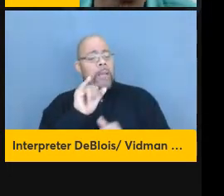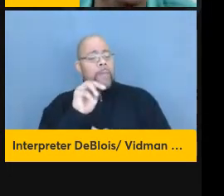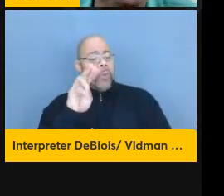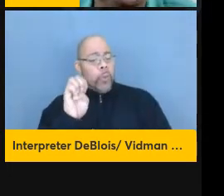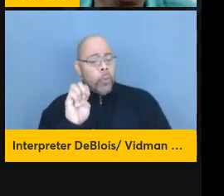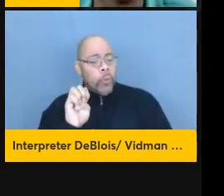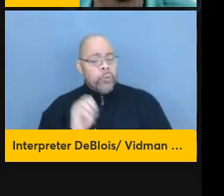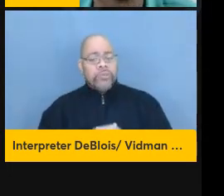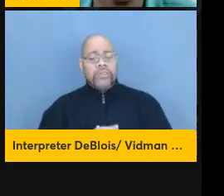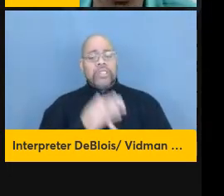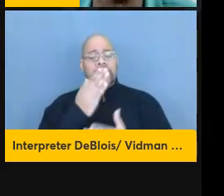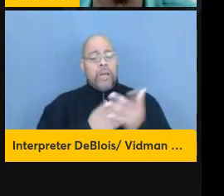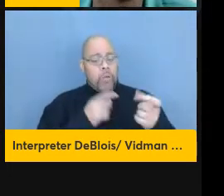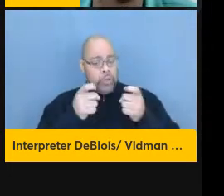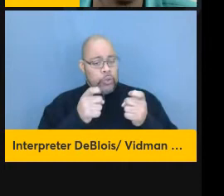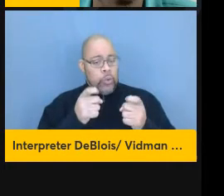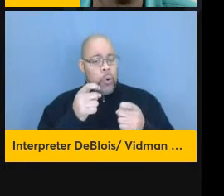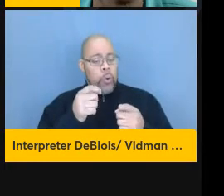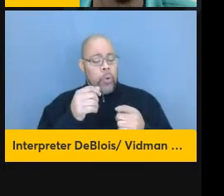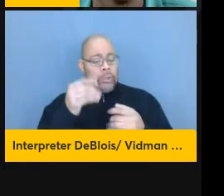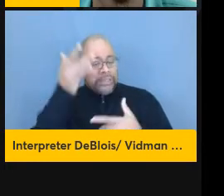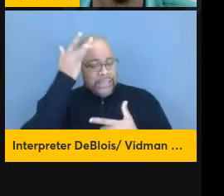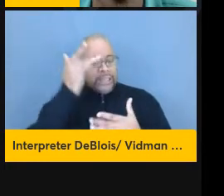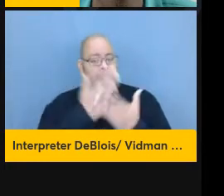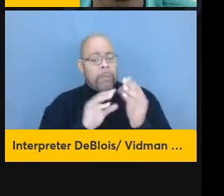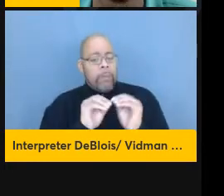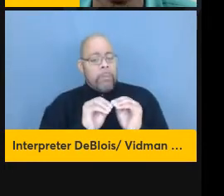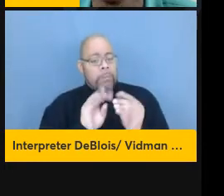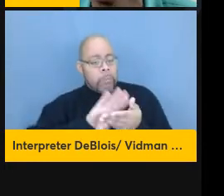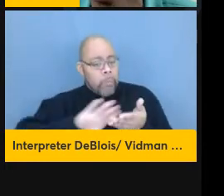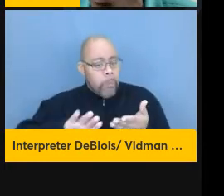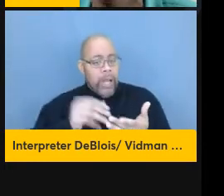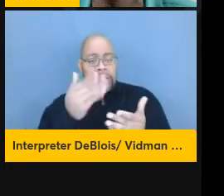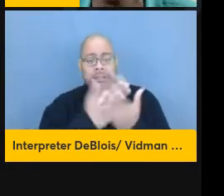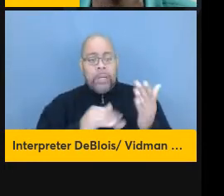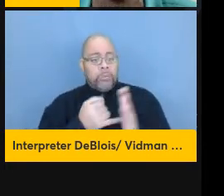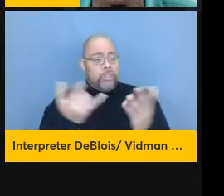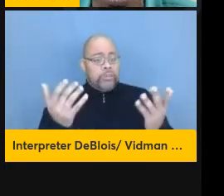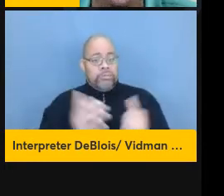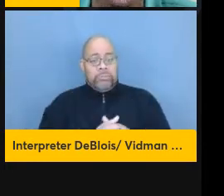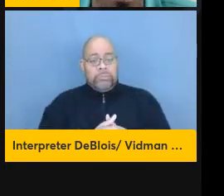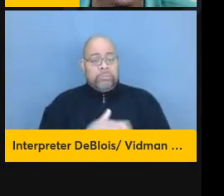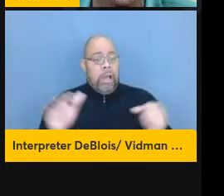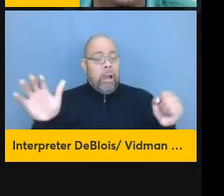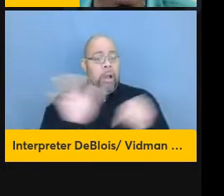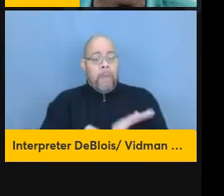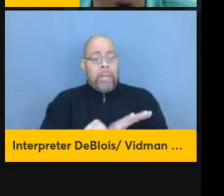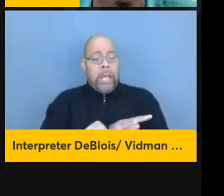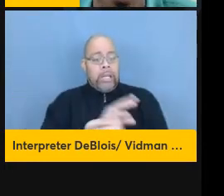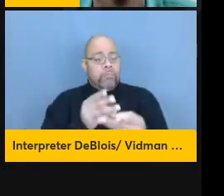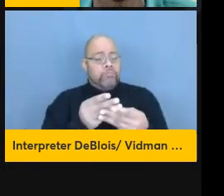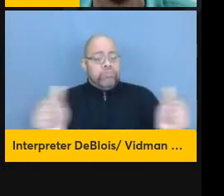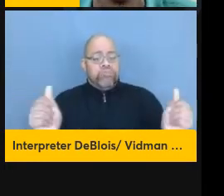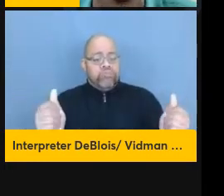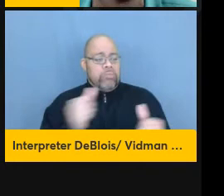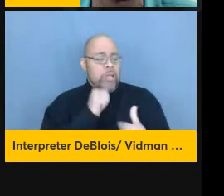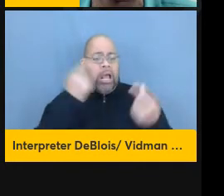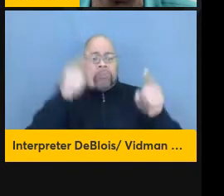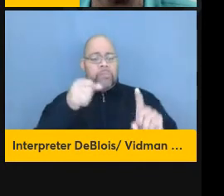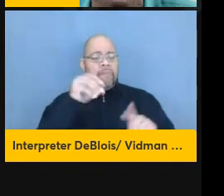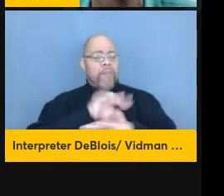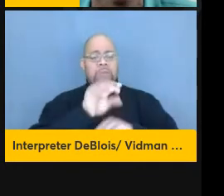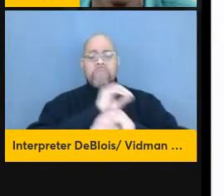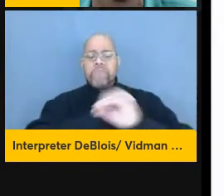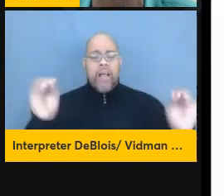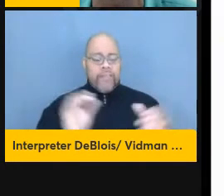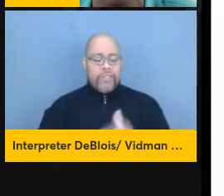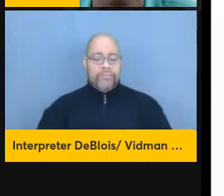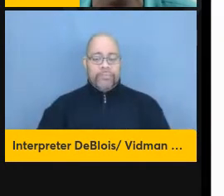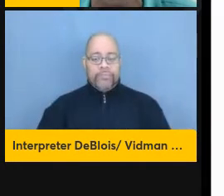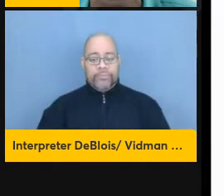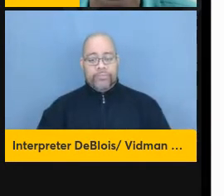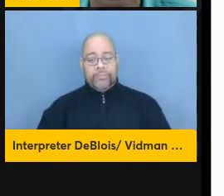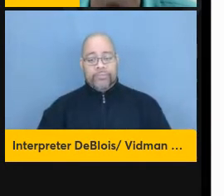just controlling the infection, some clearing it and some just completely smashing it so that it didn't show up at all. And if